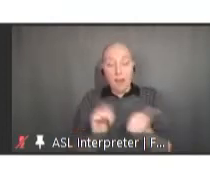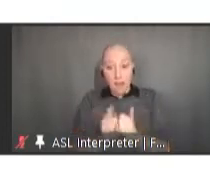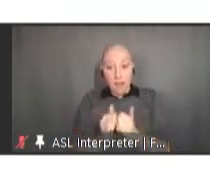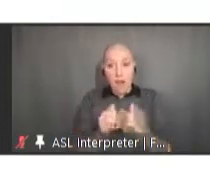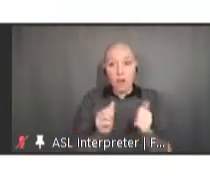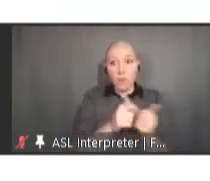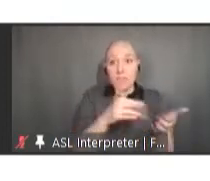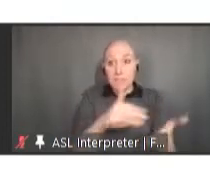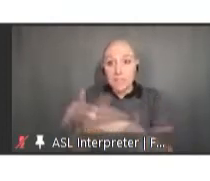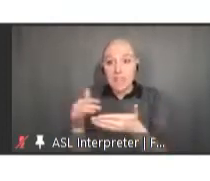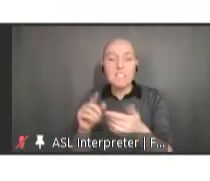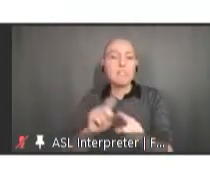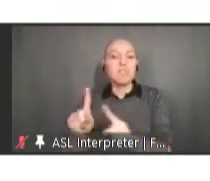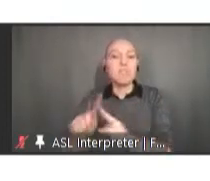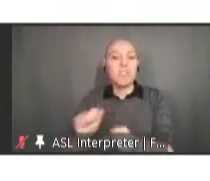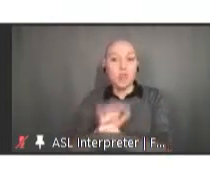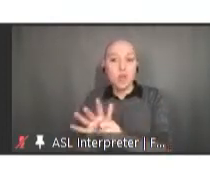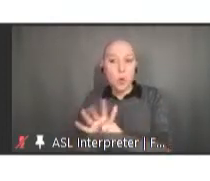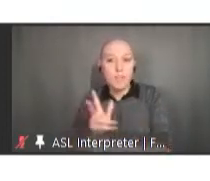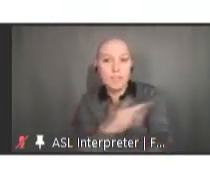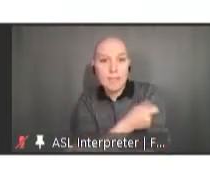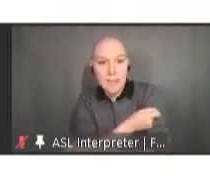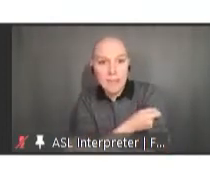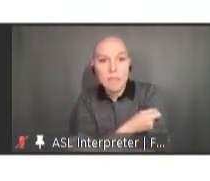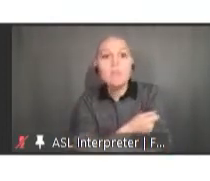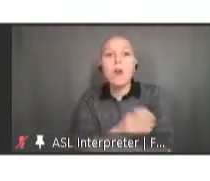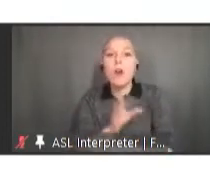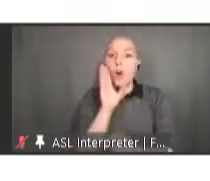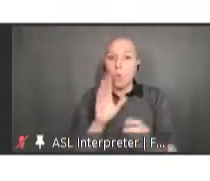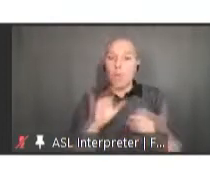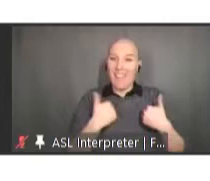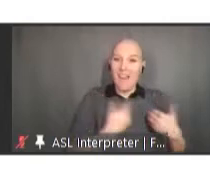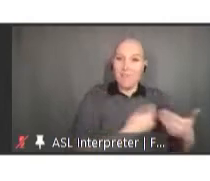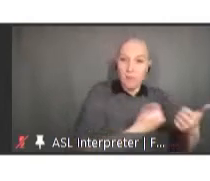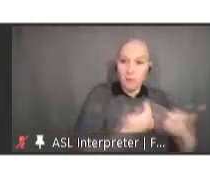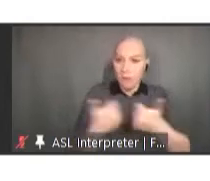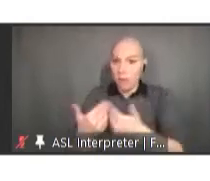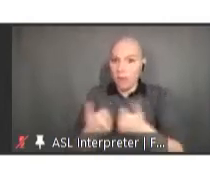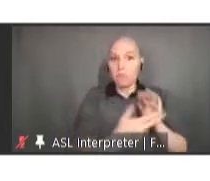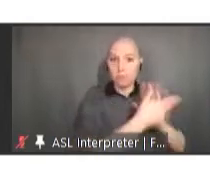vaccine candidates. Functional T cell and antibody effector functions may contribute to control of